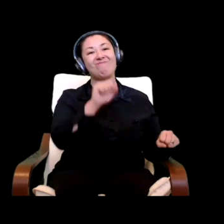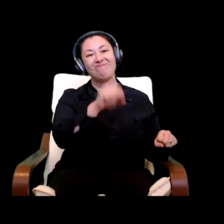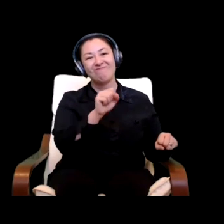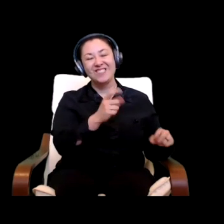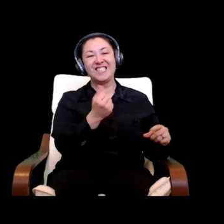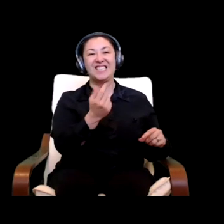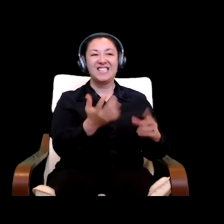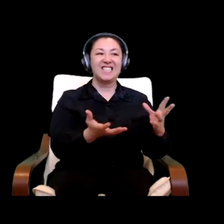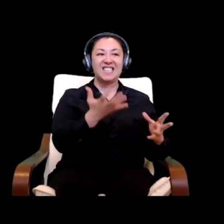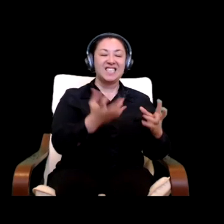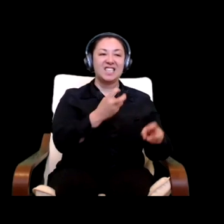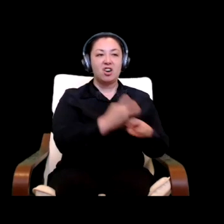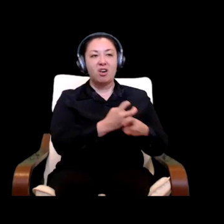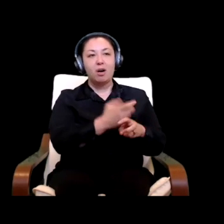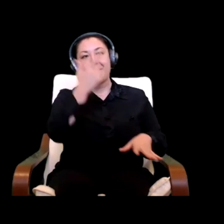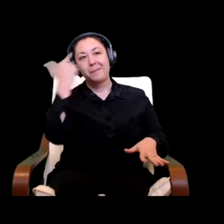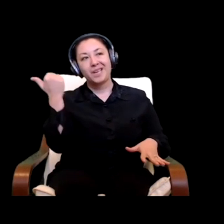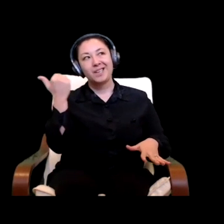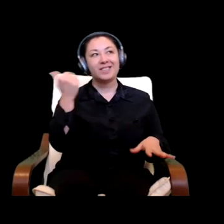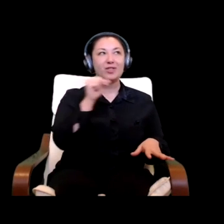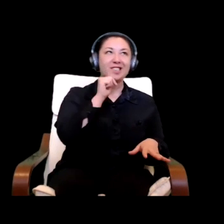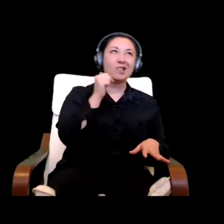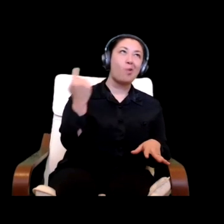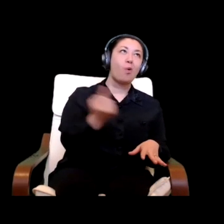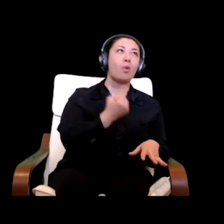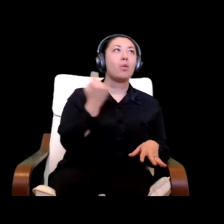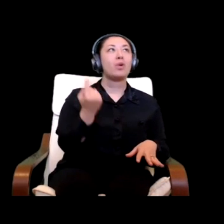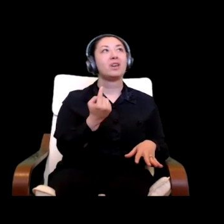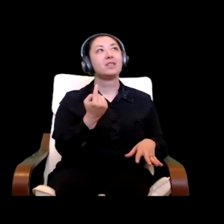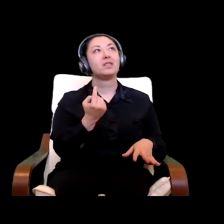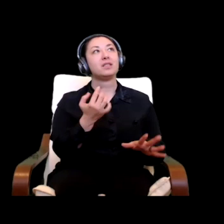because typically, we do not always think of -- we think of one on one professionals